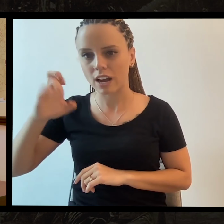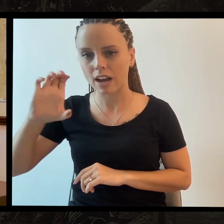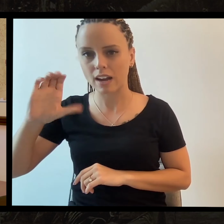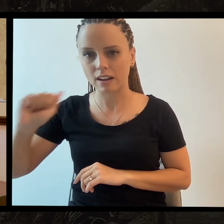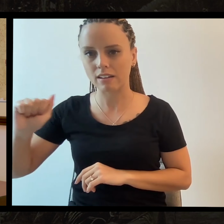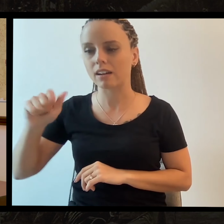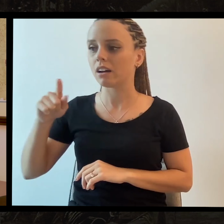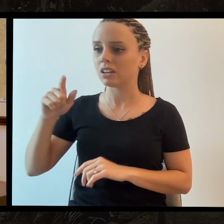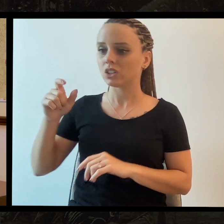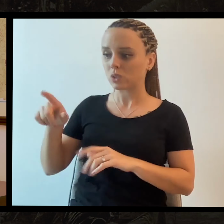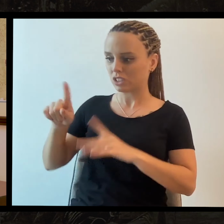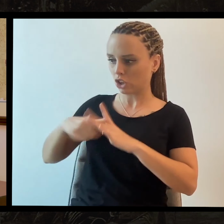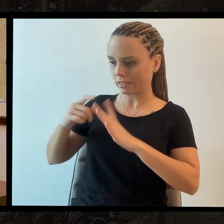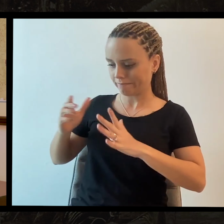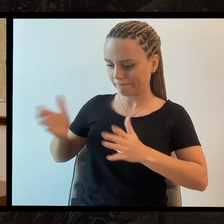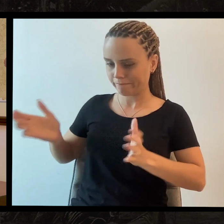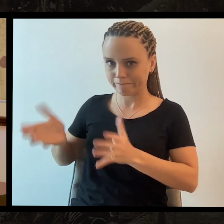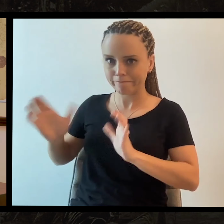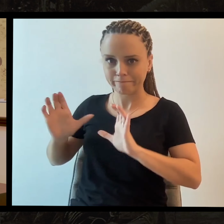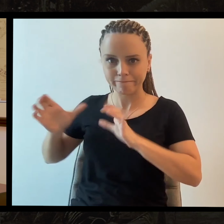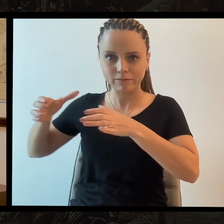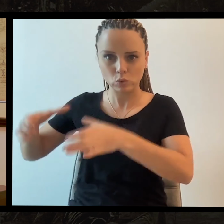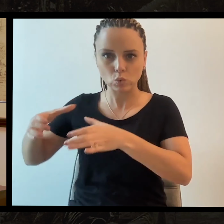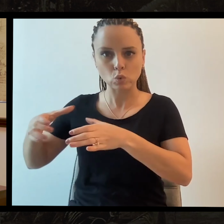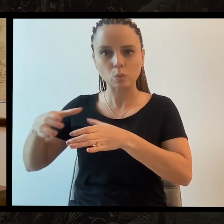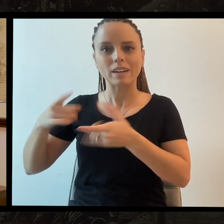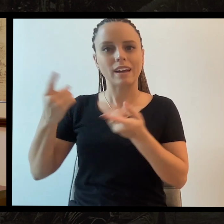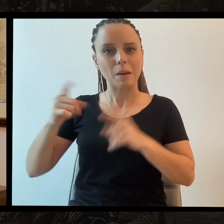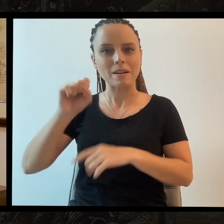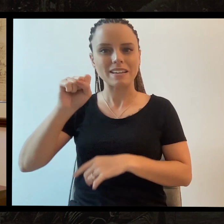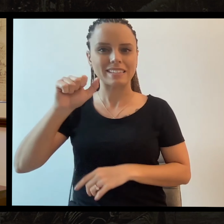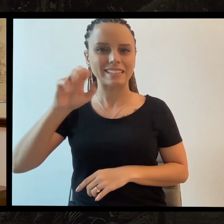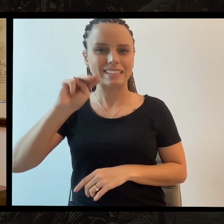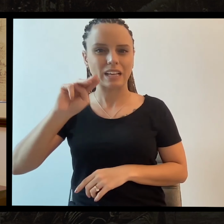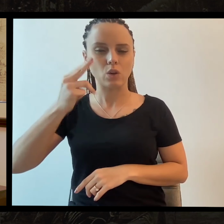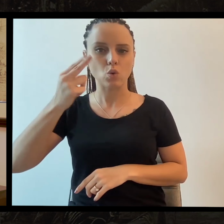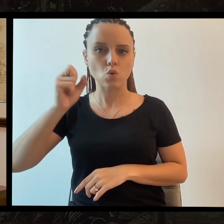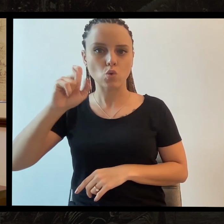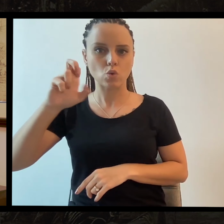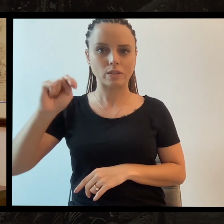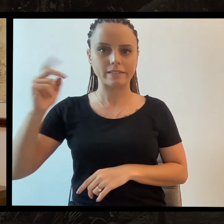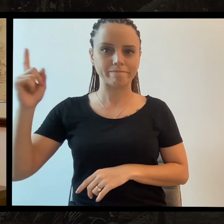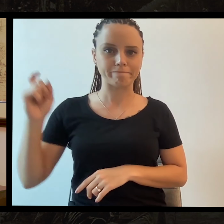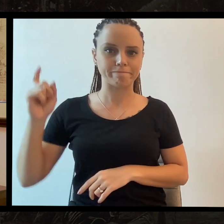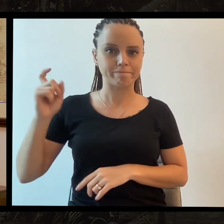are in Gonzales at the same moment that Sam Houston comes marching in as head of the Texas Army. Now, Houston